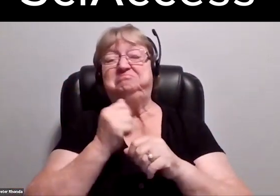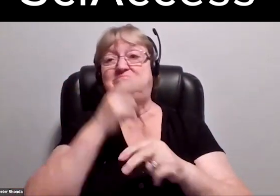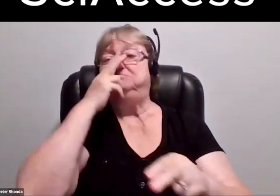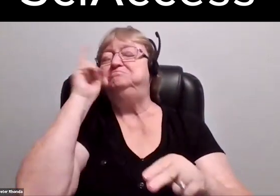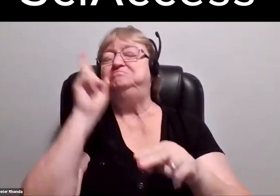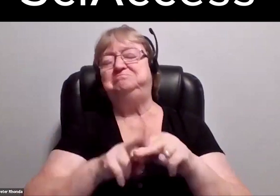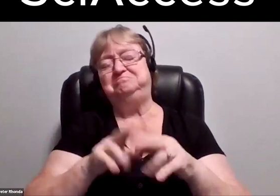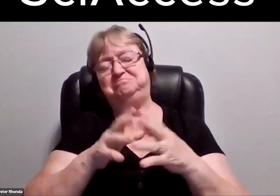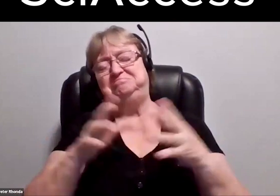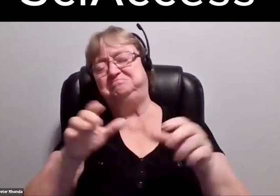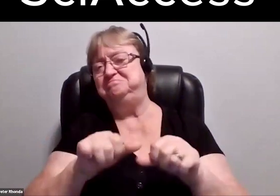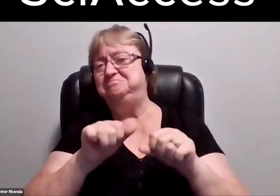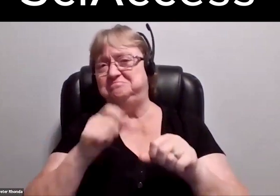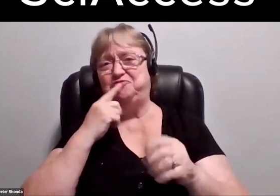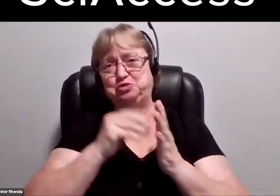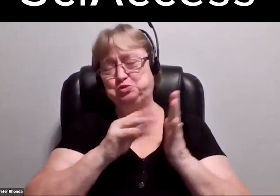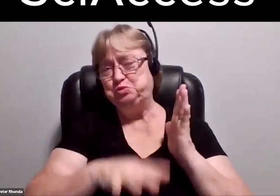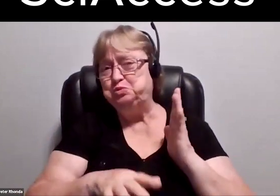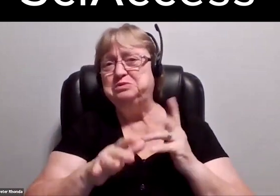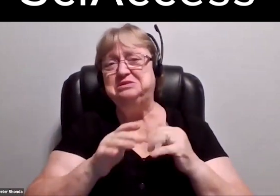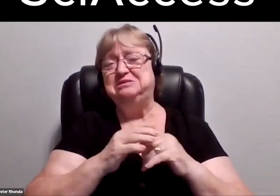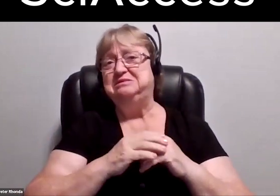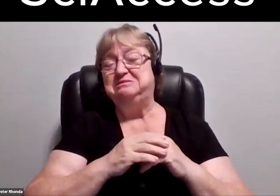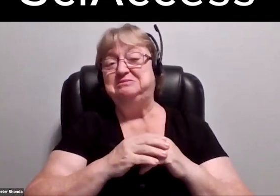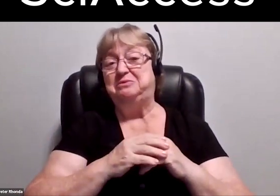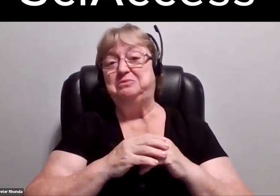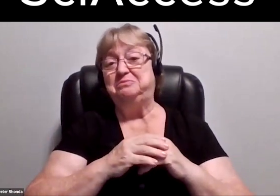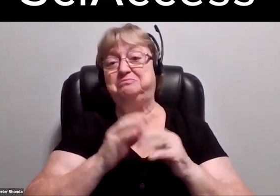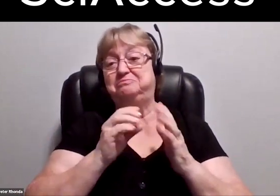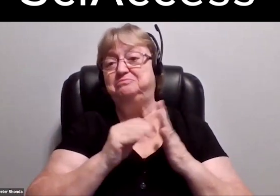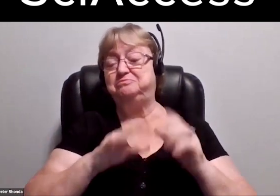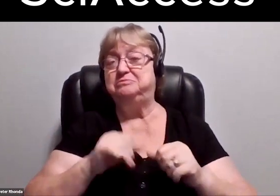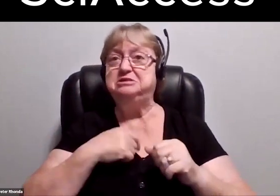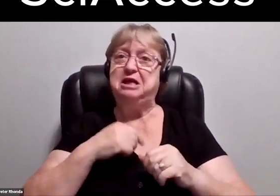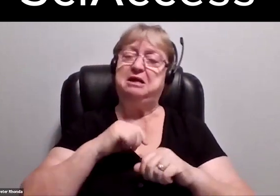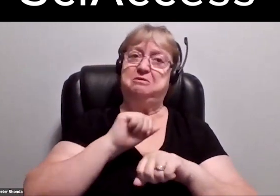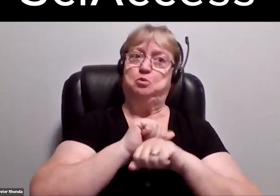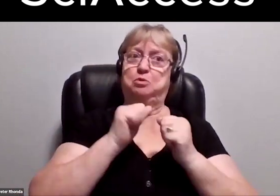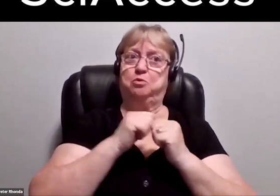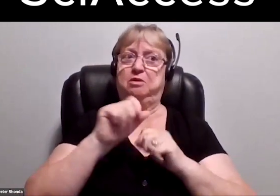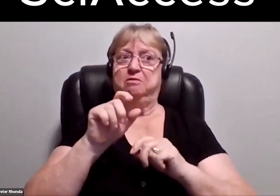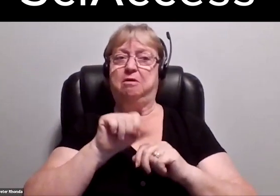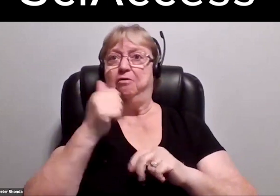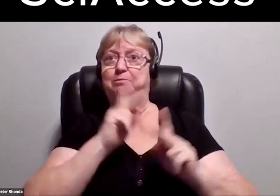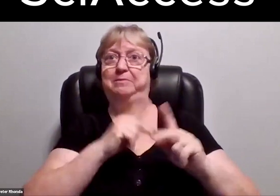for the students and so they can work with like-minded peers who are also interested in STEM.